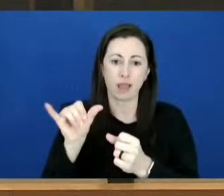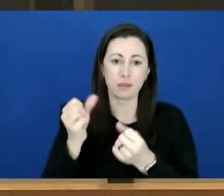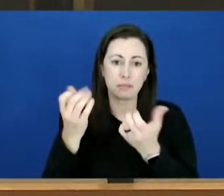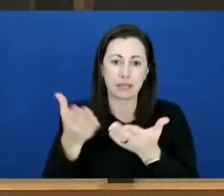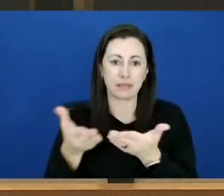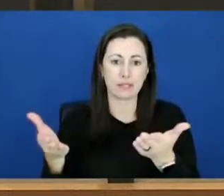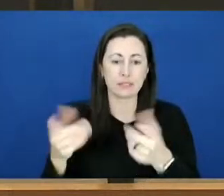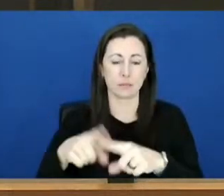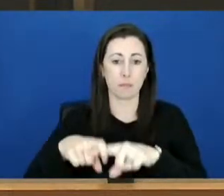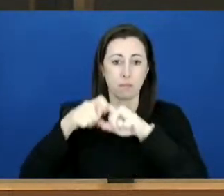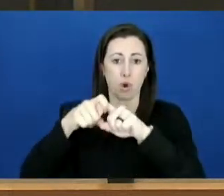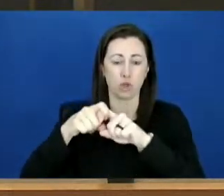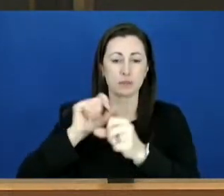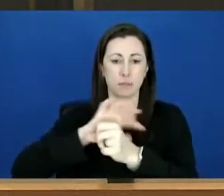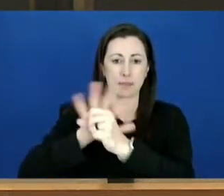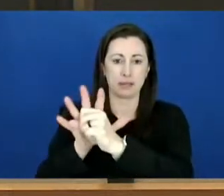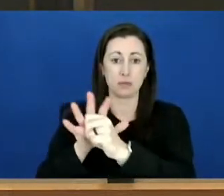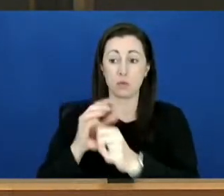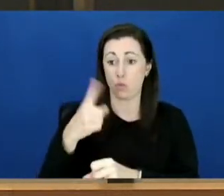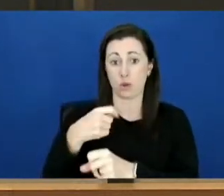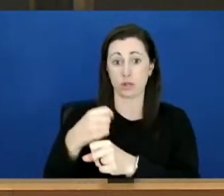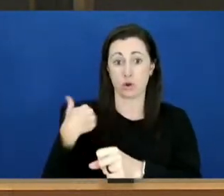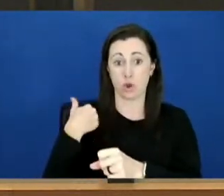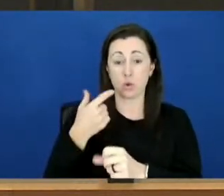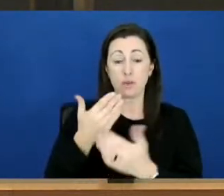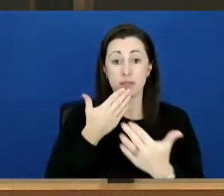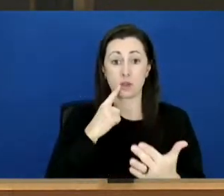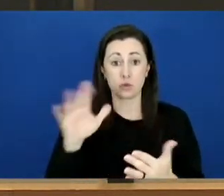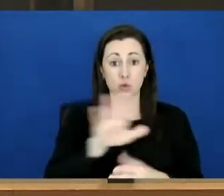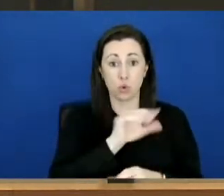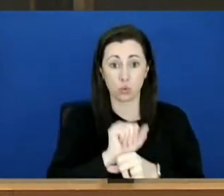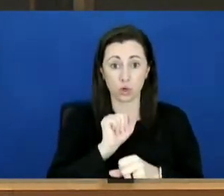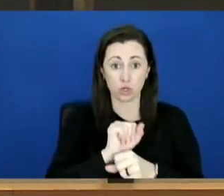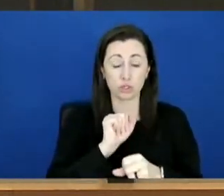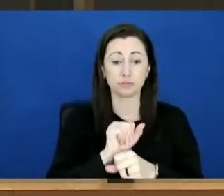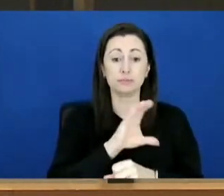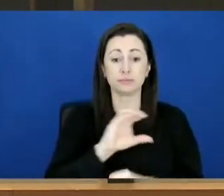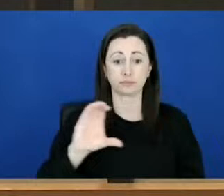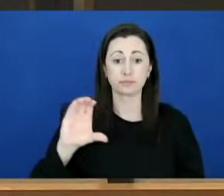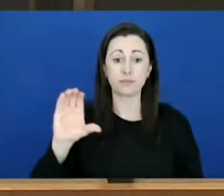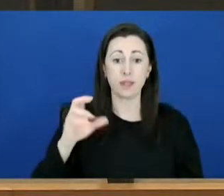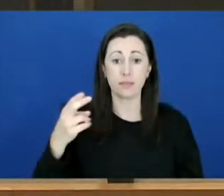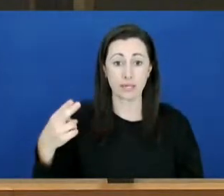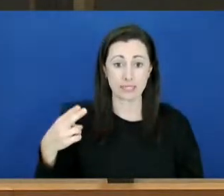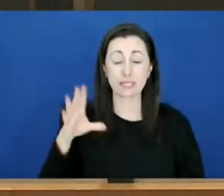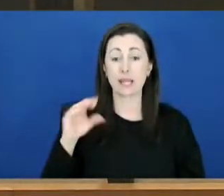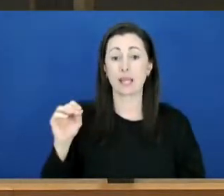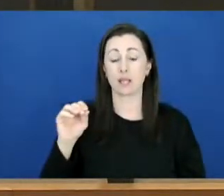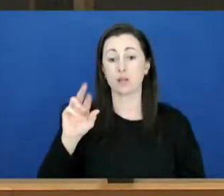AND THEN, OF COURSE, LIKE MANY